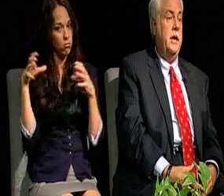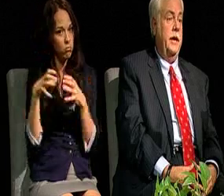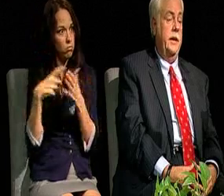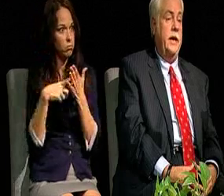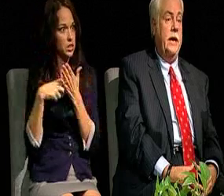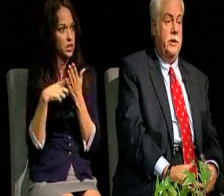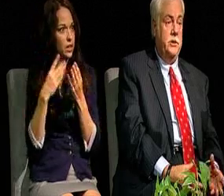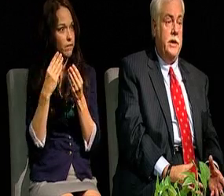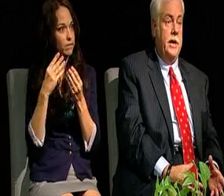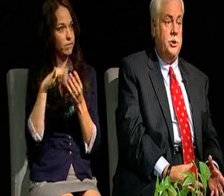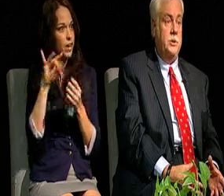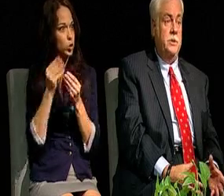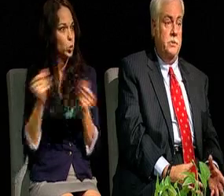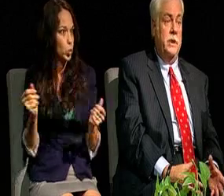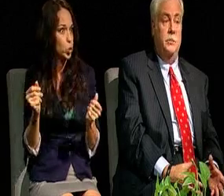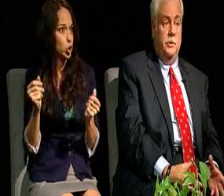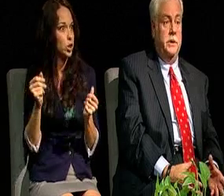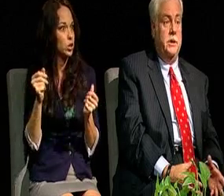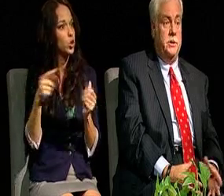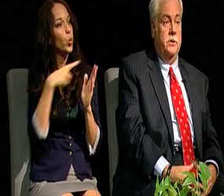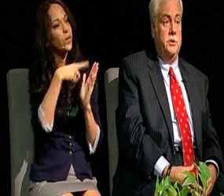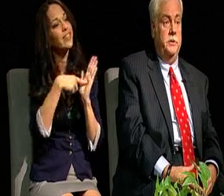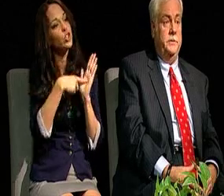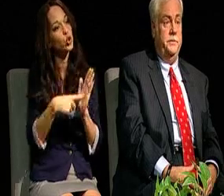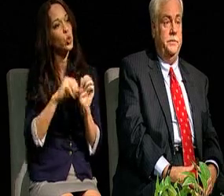and how they took action to implement that solution.